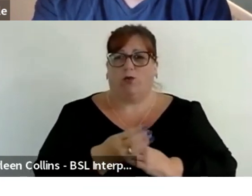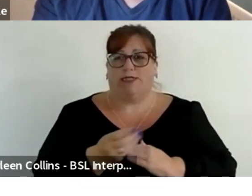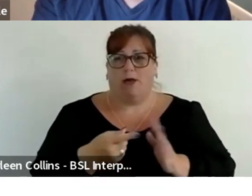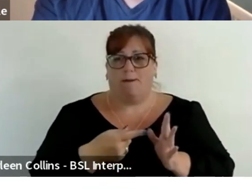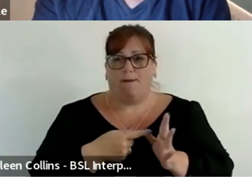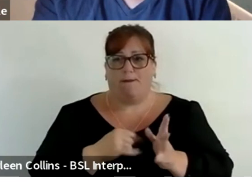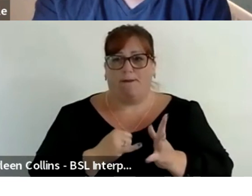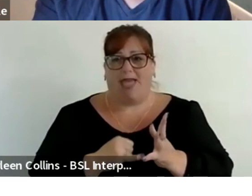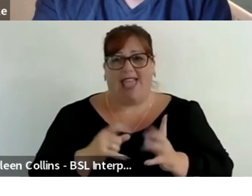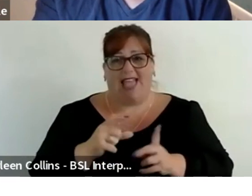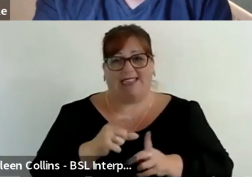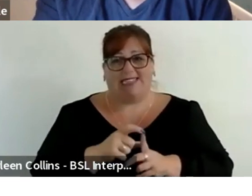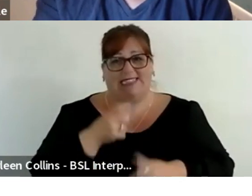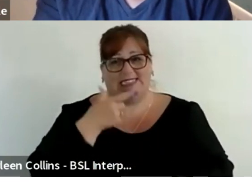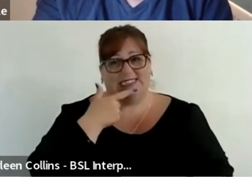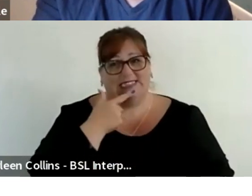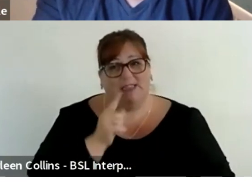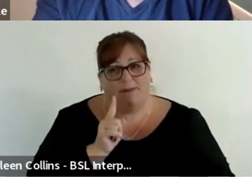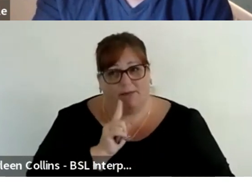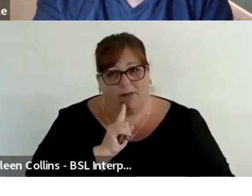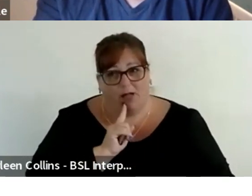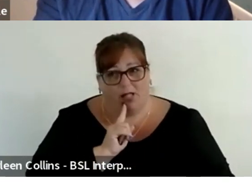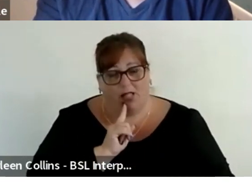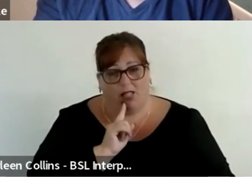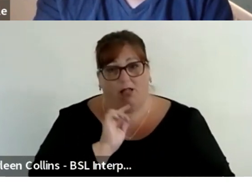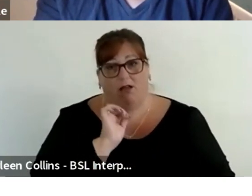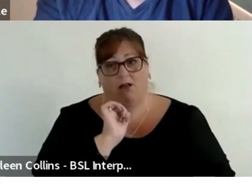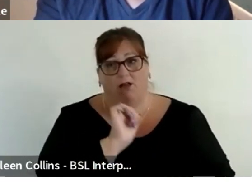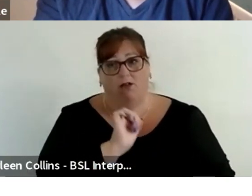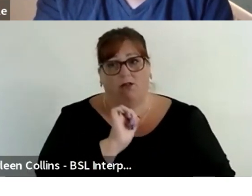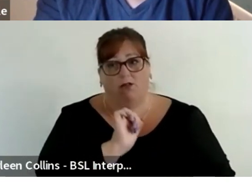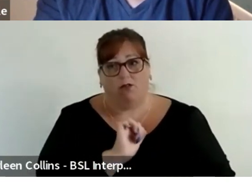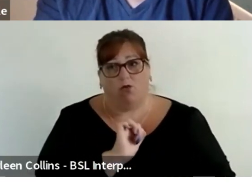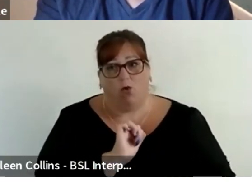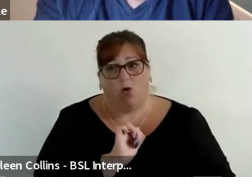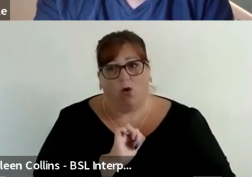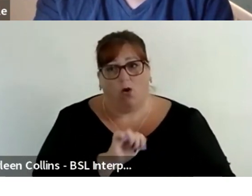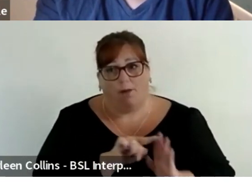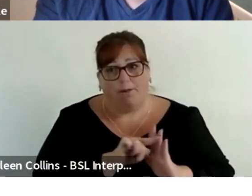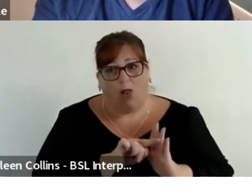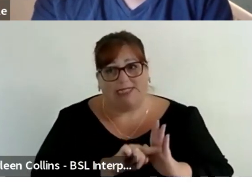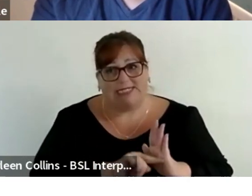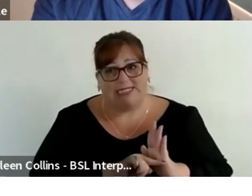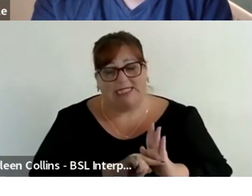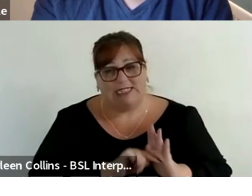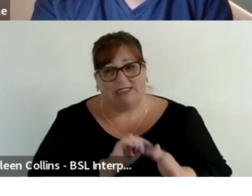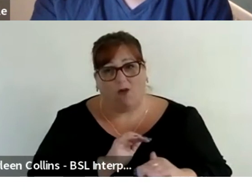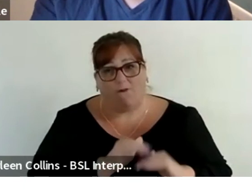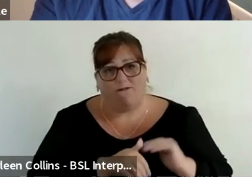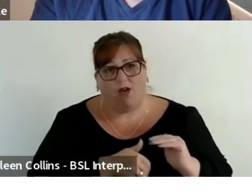What are your policies regarding 350 plus applicants? Do you only take graduates?